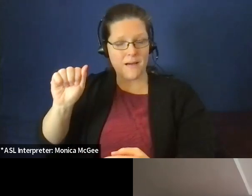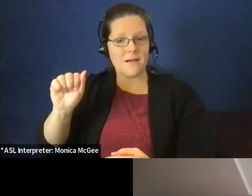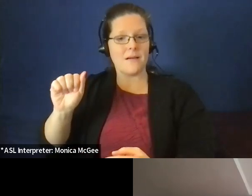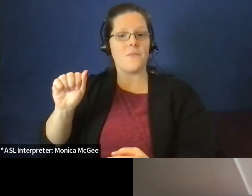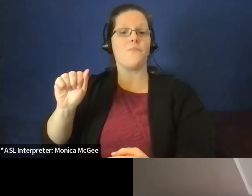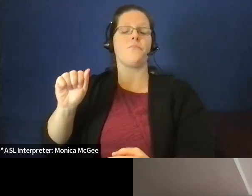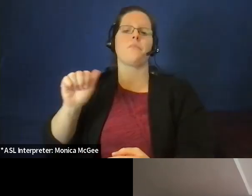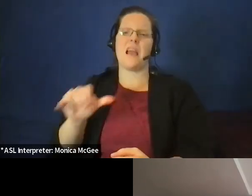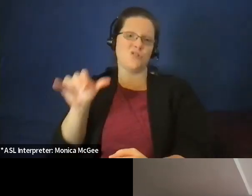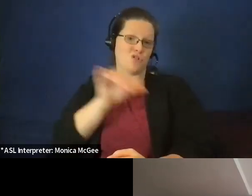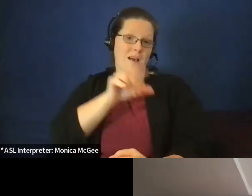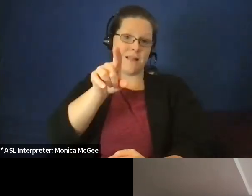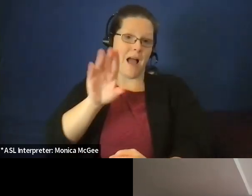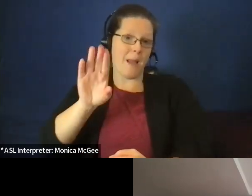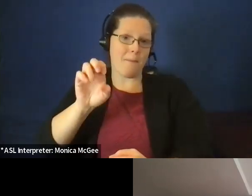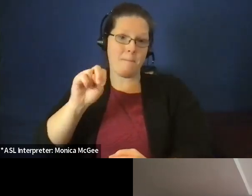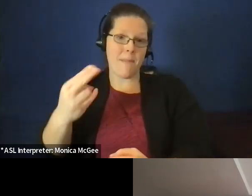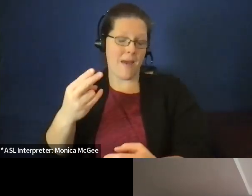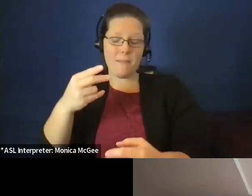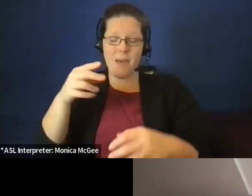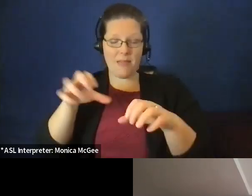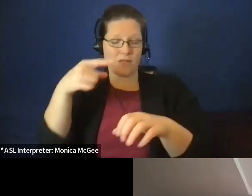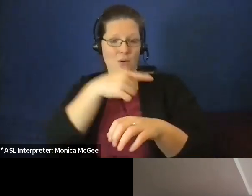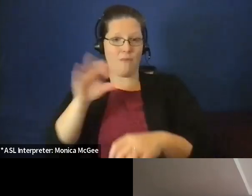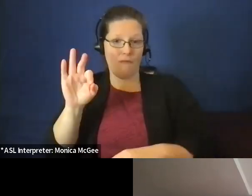collaborating -- we've supported there with the center is of independent